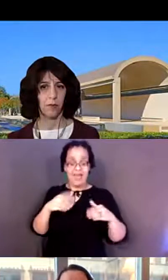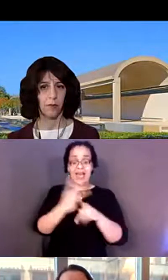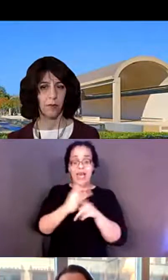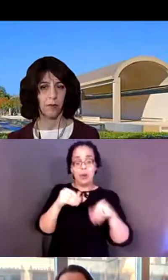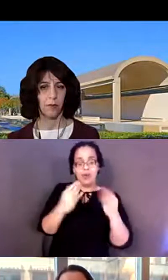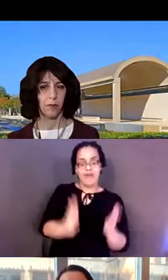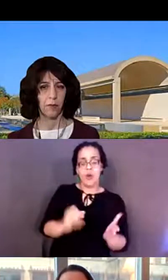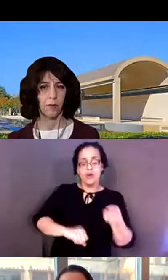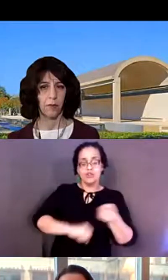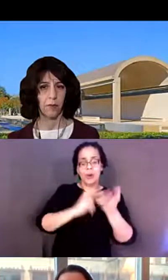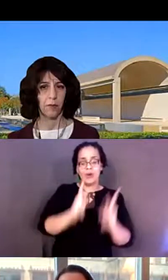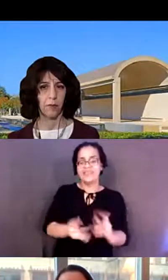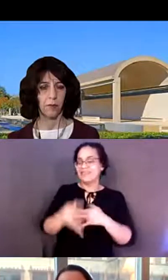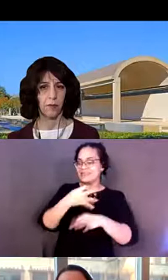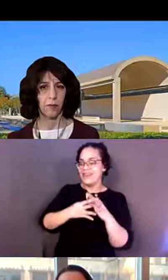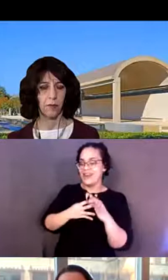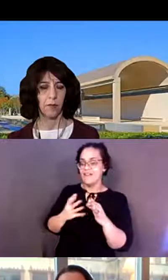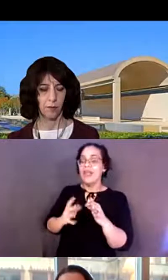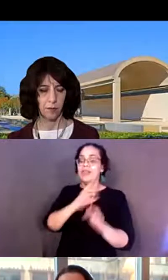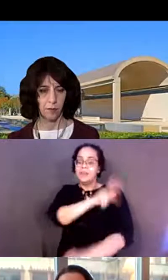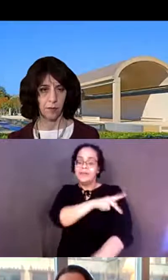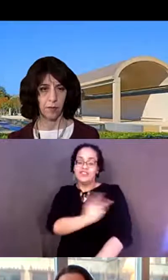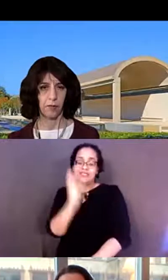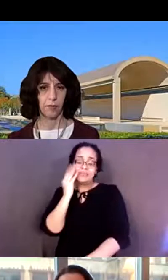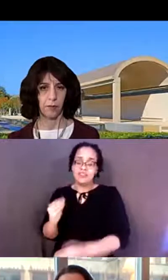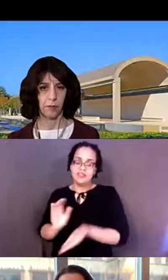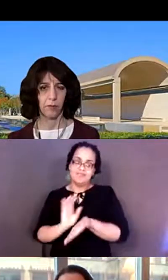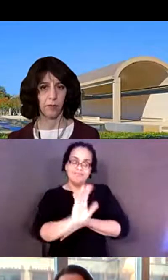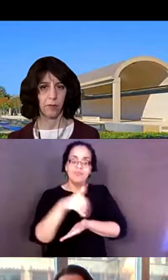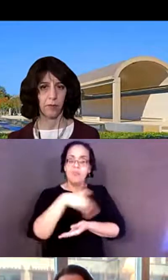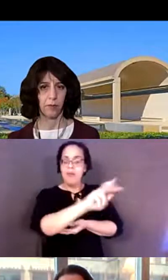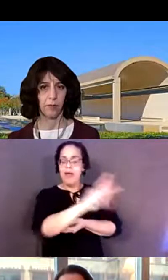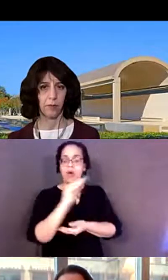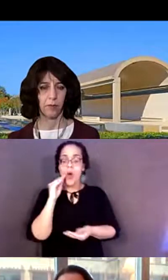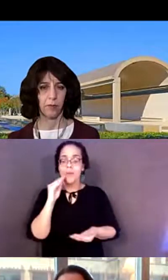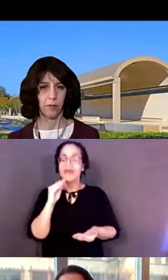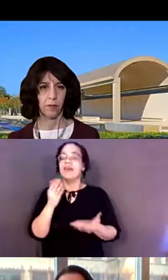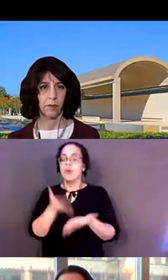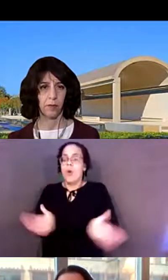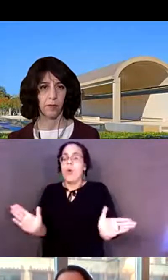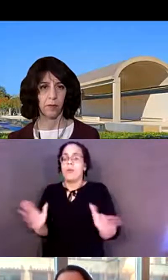turned away there, they should be invited to be part of that support.